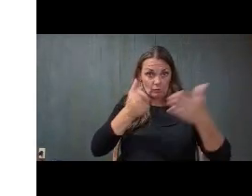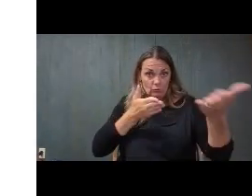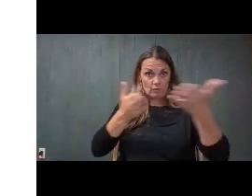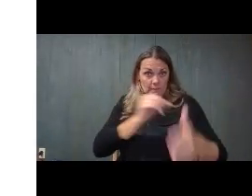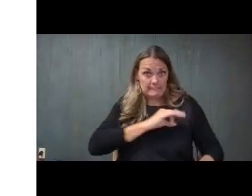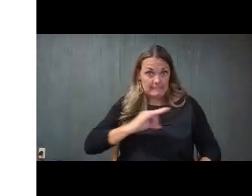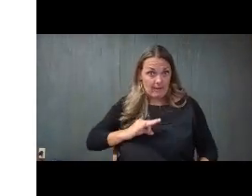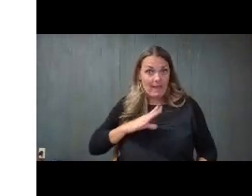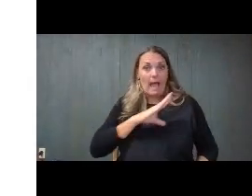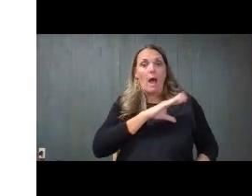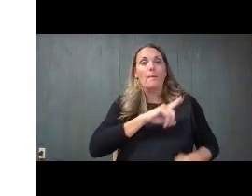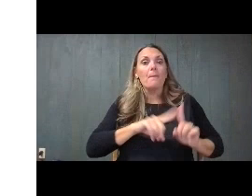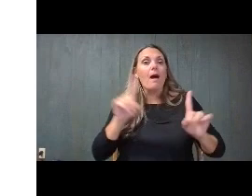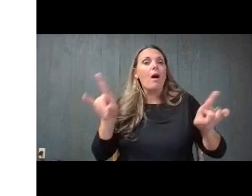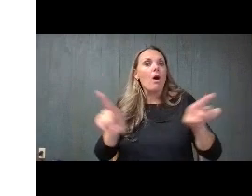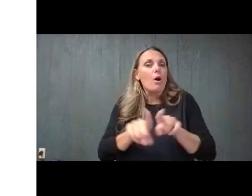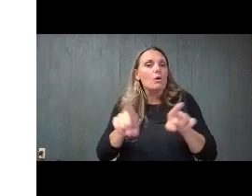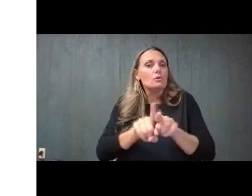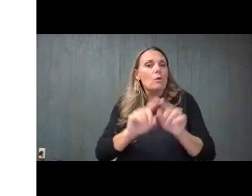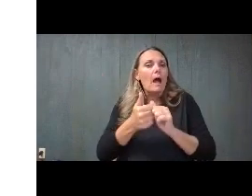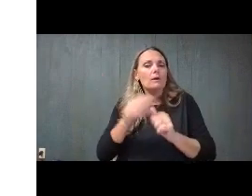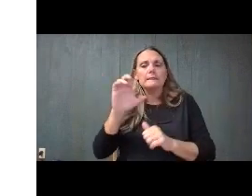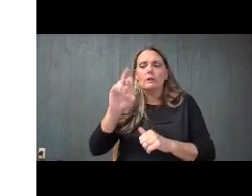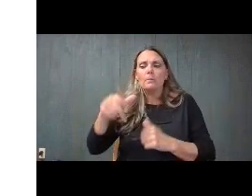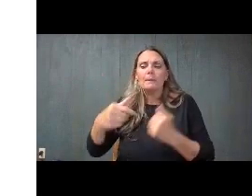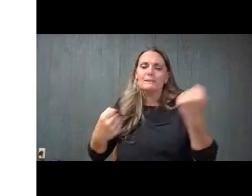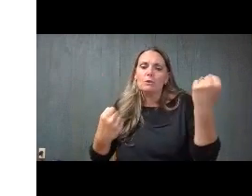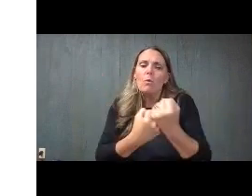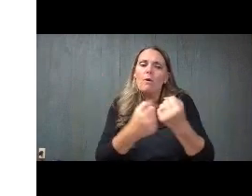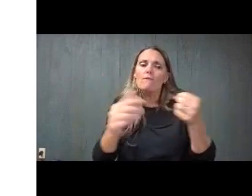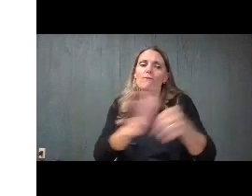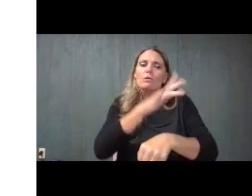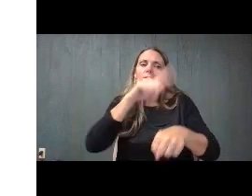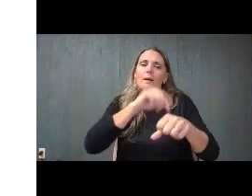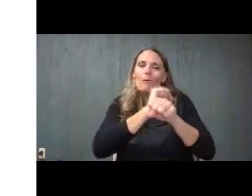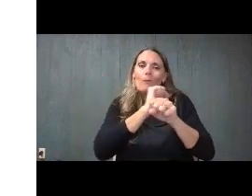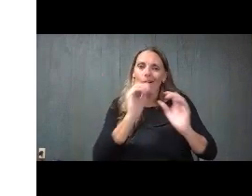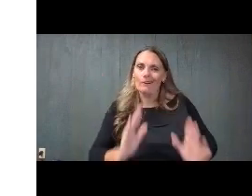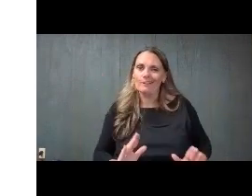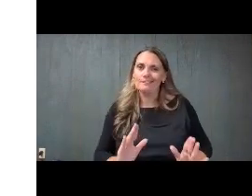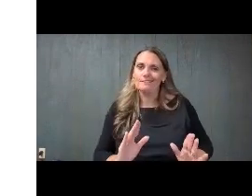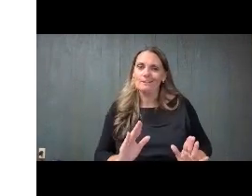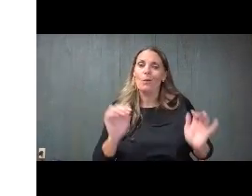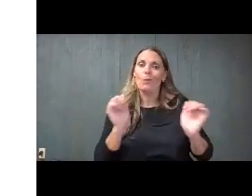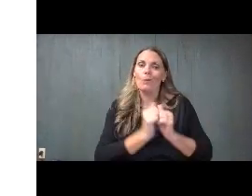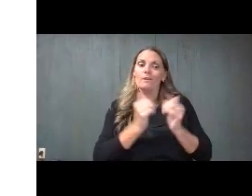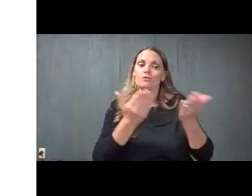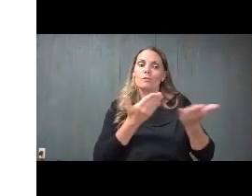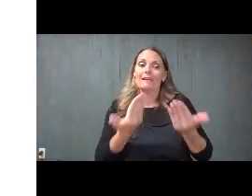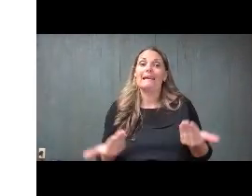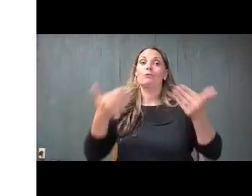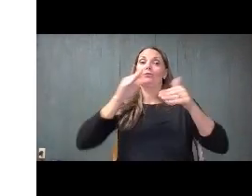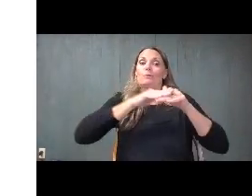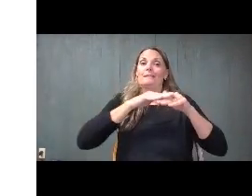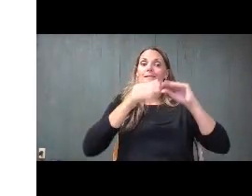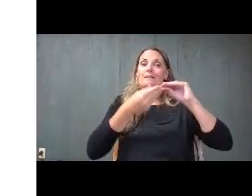but how will the CRB continue to support the full time employees with serving an increased number of VA participants,